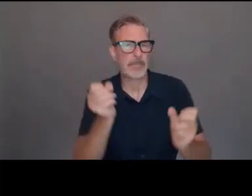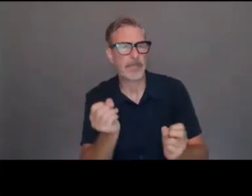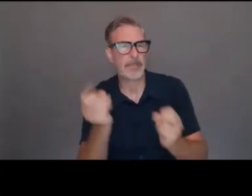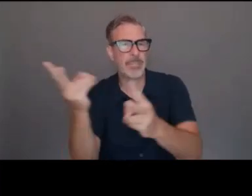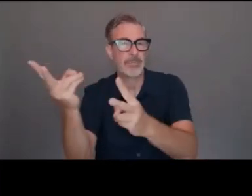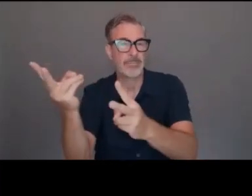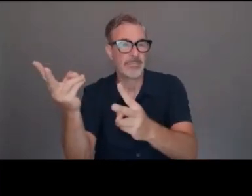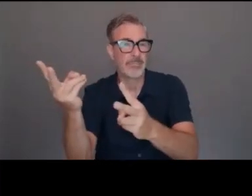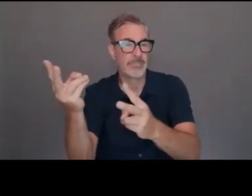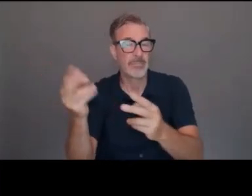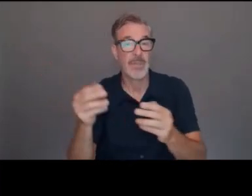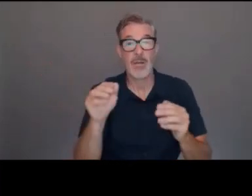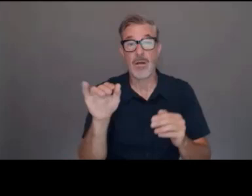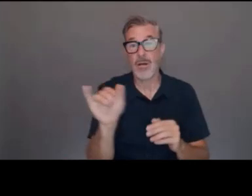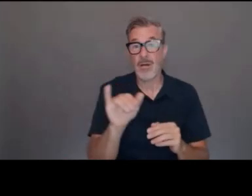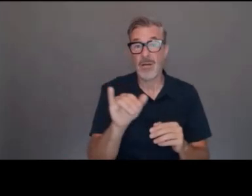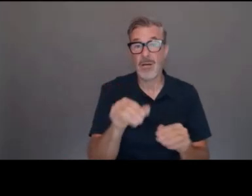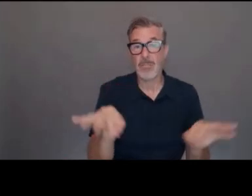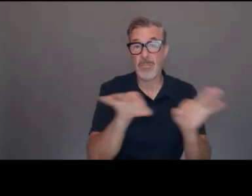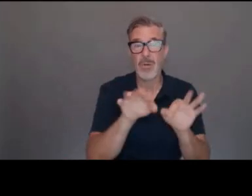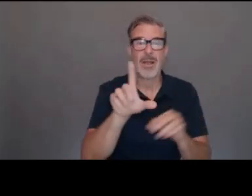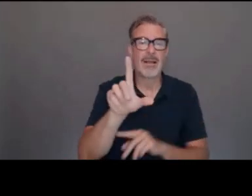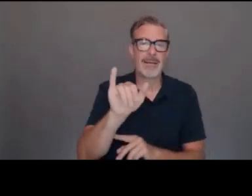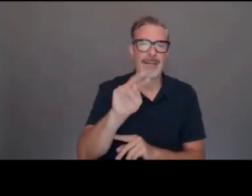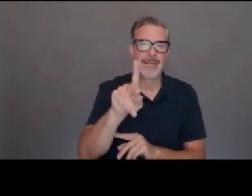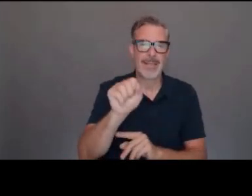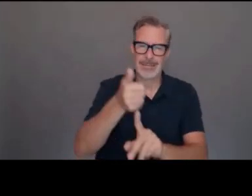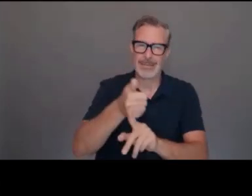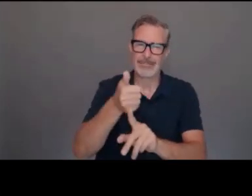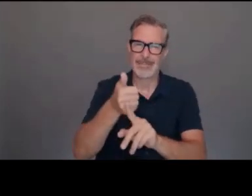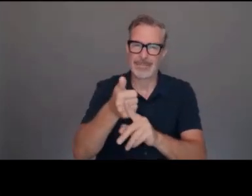links that will work and will work months down the road.